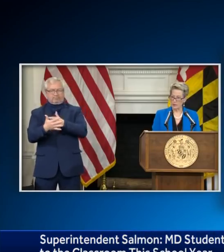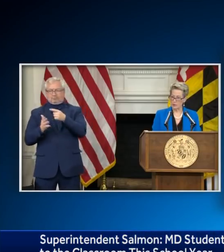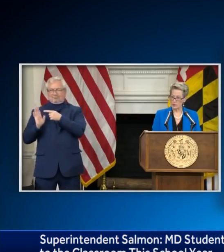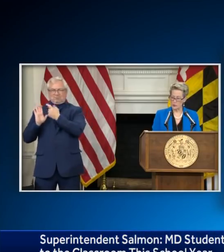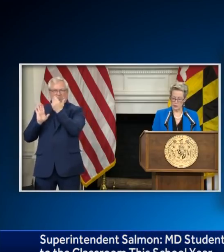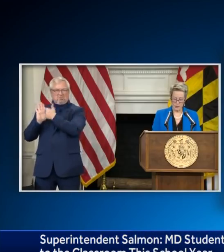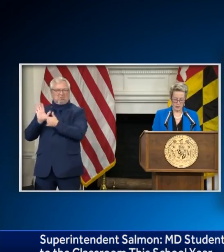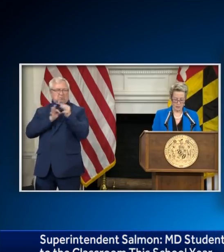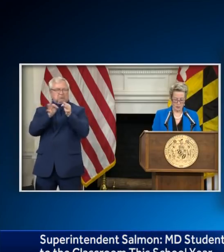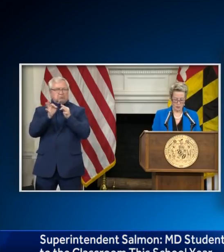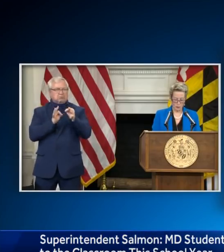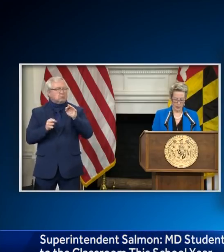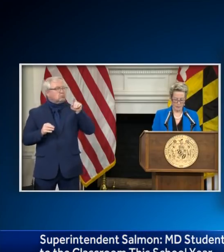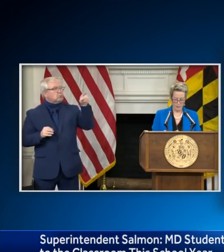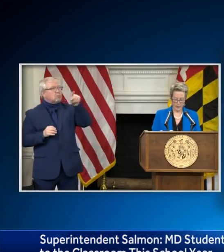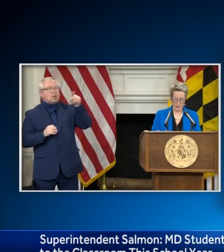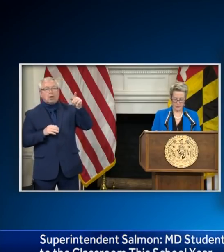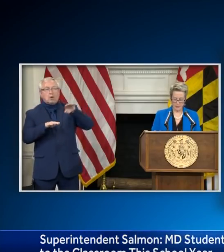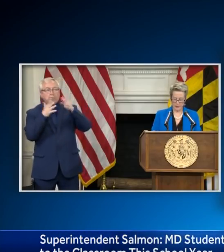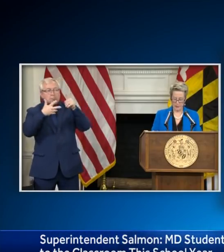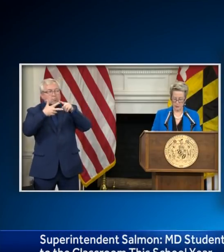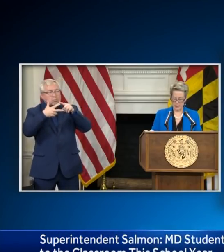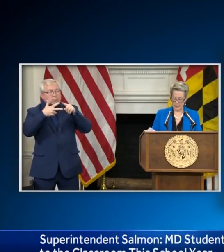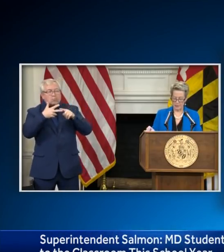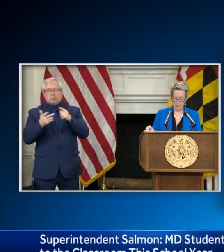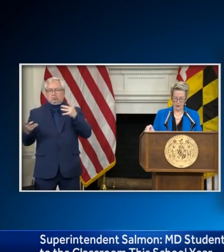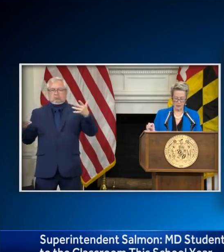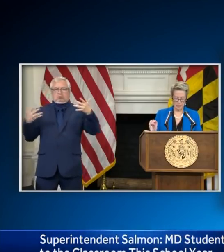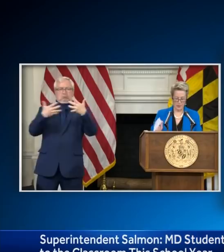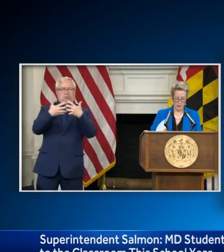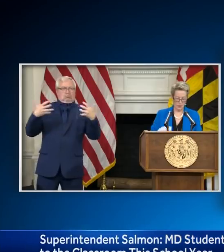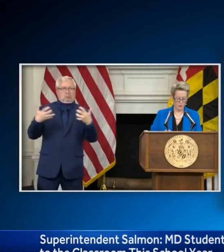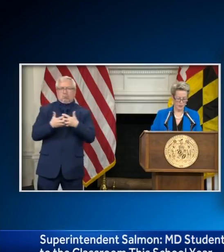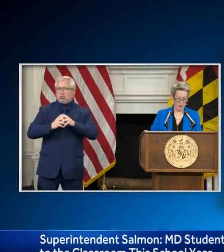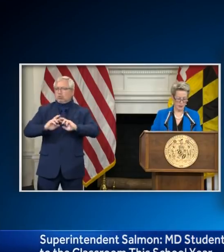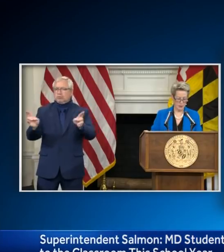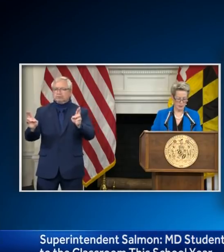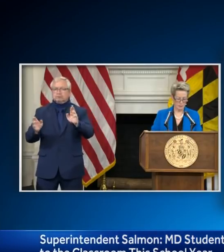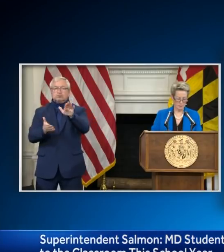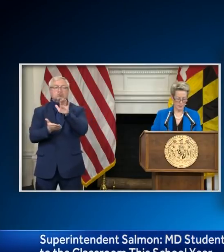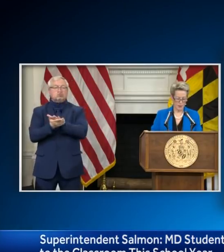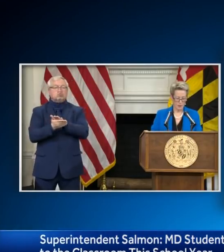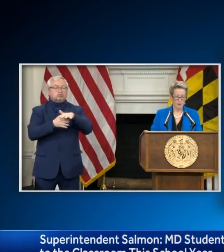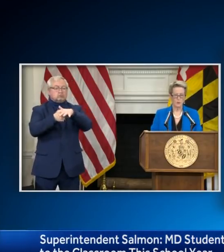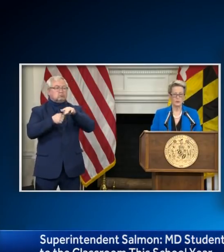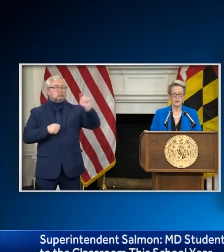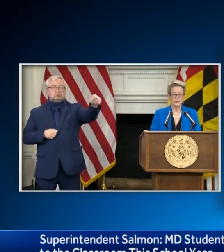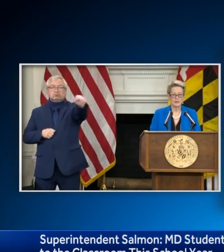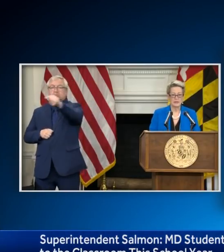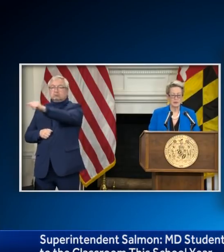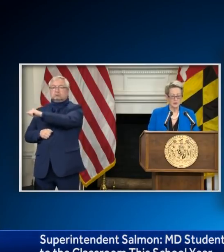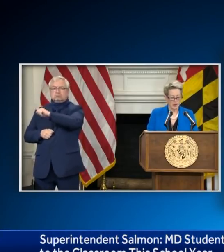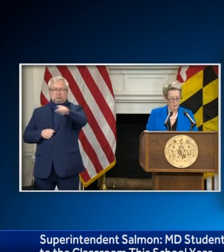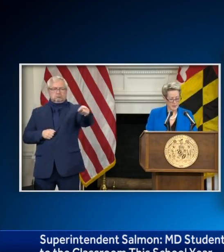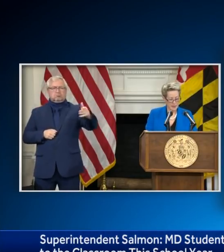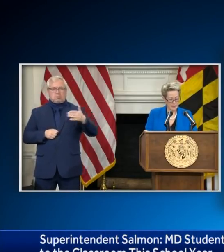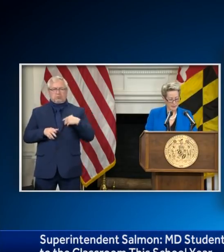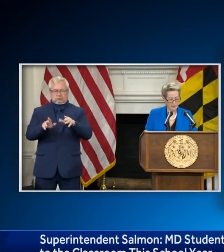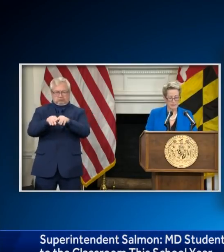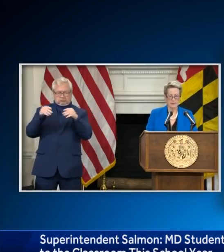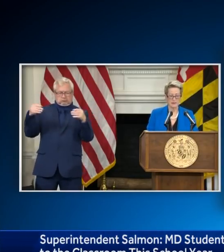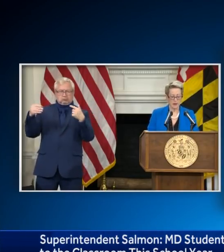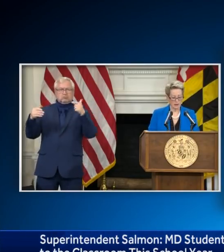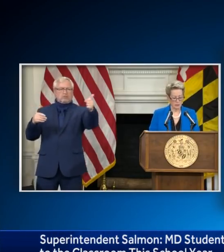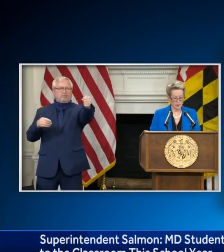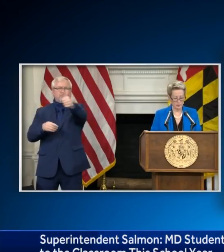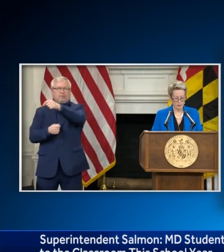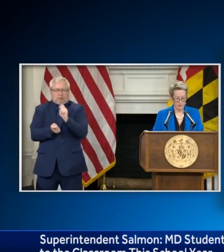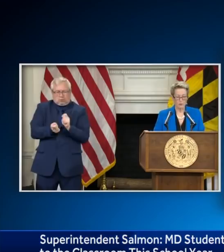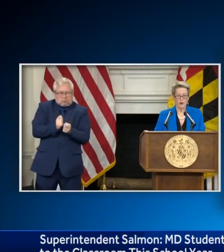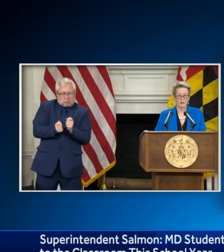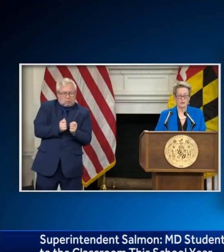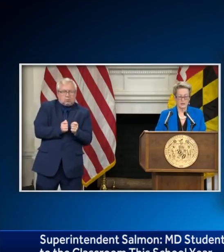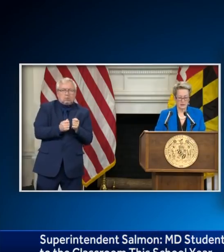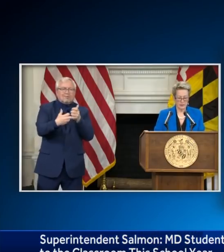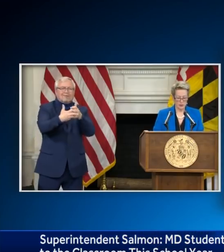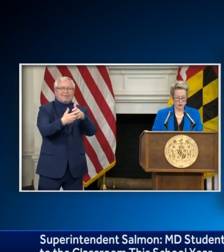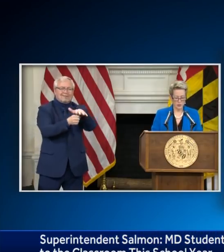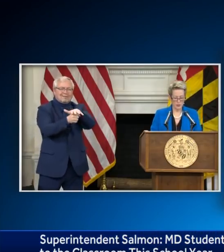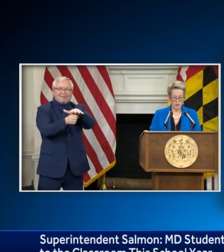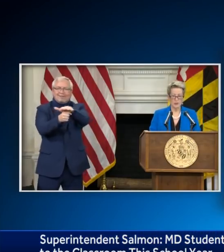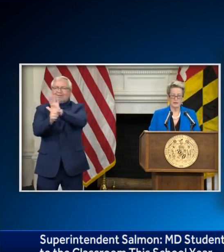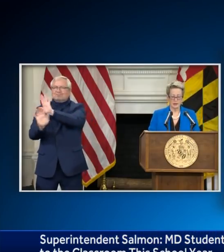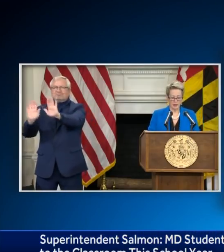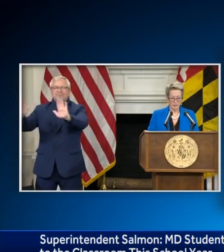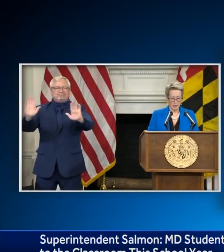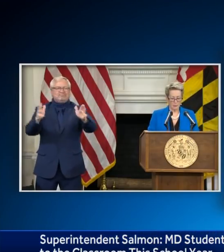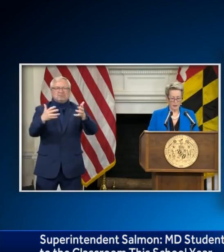ANY RETURN OF STUDENTS AND STAFF IN THE CLASSROOM DEPENDS ON THE STORE -- THE CIRCUMSTANCES IN EACH SCHOOL SYSTEM AND LOCAL SCHOOL SYSTEMS WILL HAVE THE FLEXIBILITY TO ADAPT THE MODEL